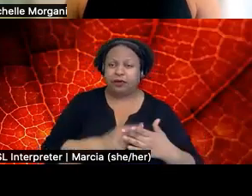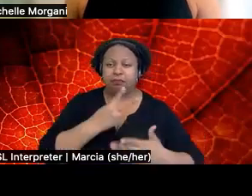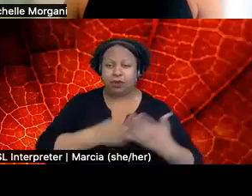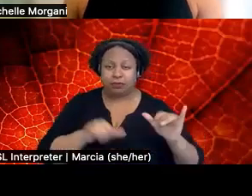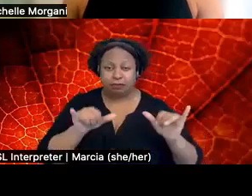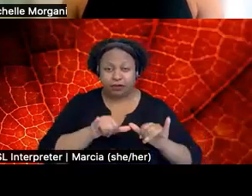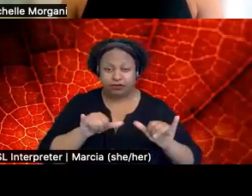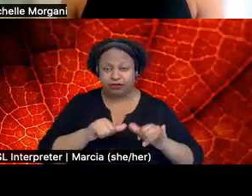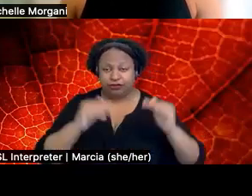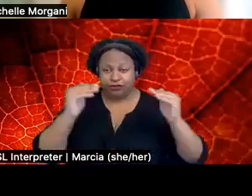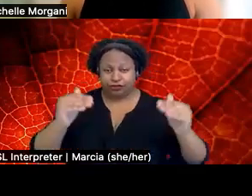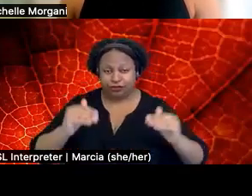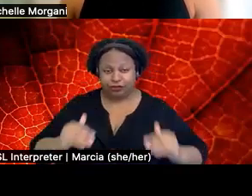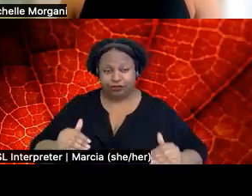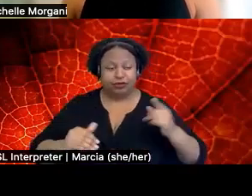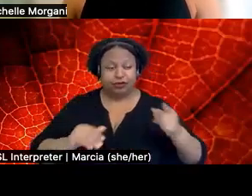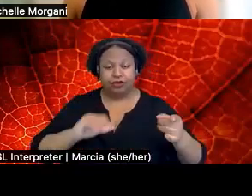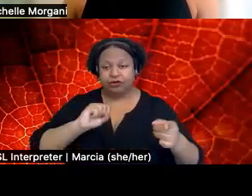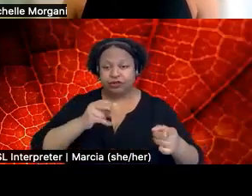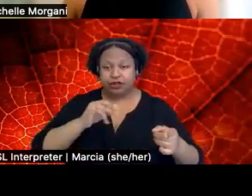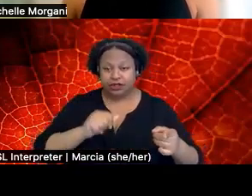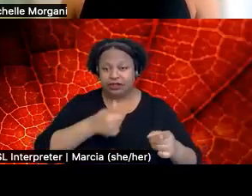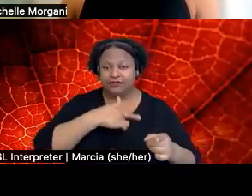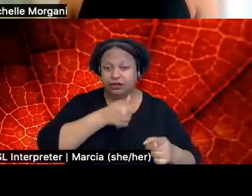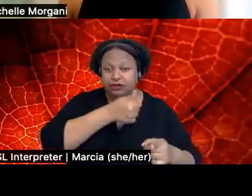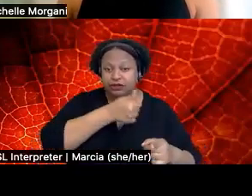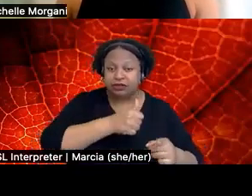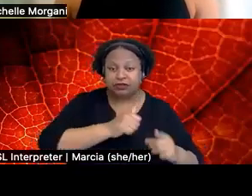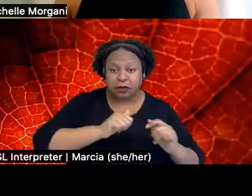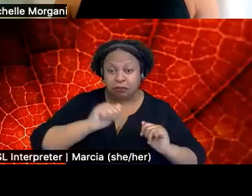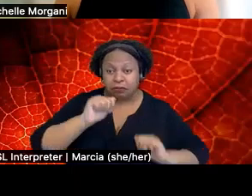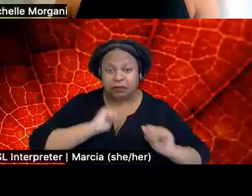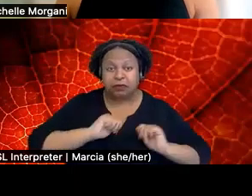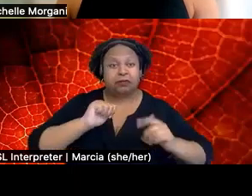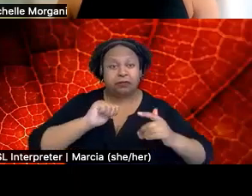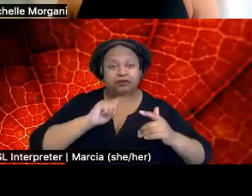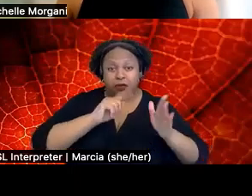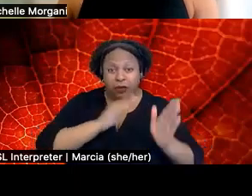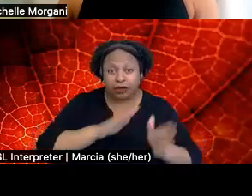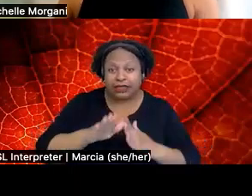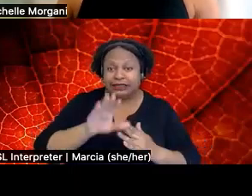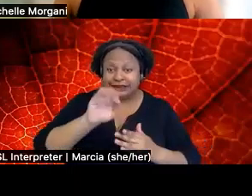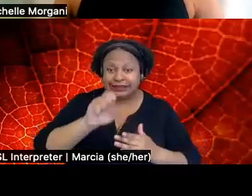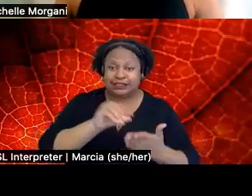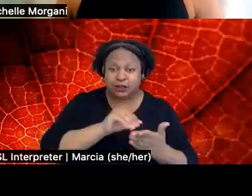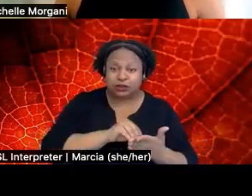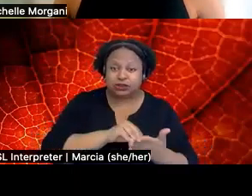Sonya's ability to perform with respect to organization of case notes is low by the students report.